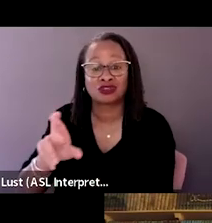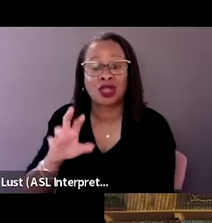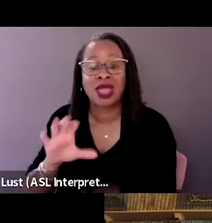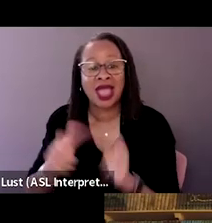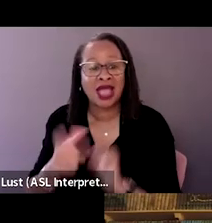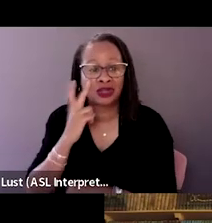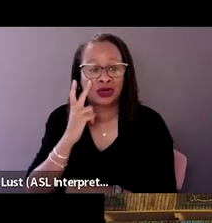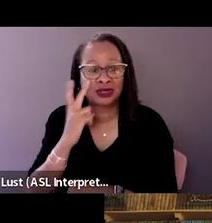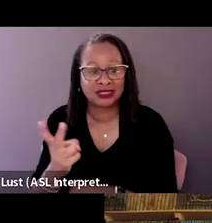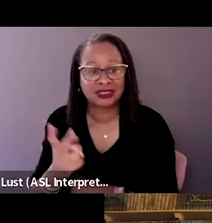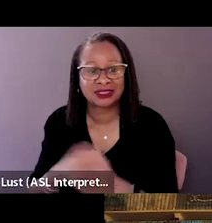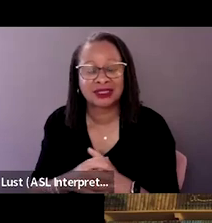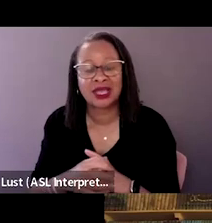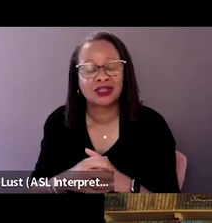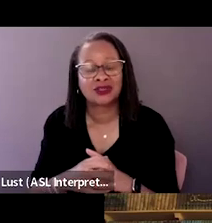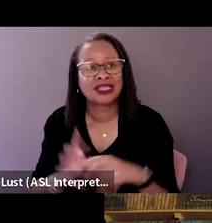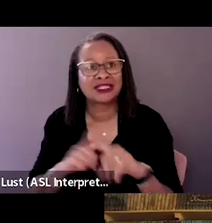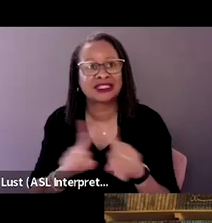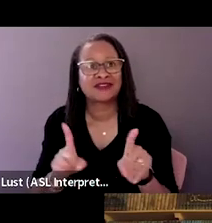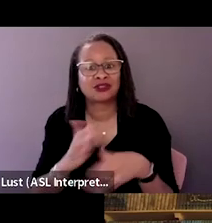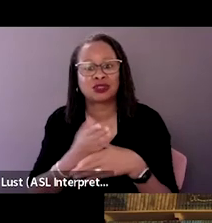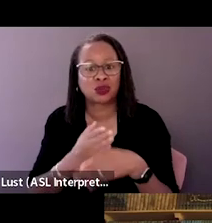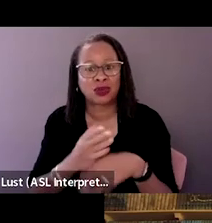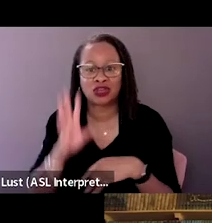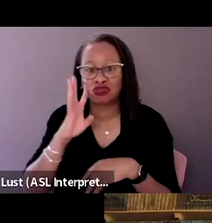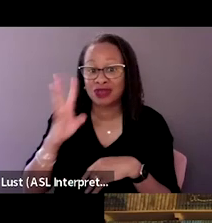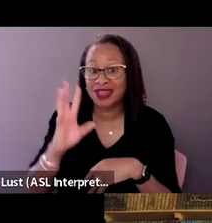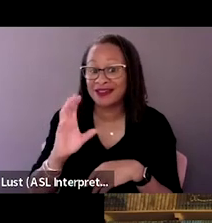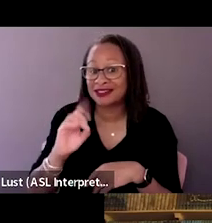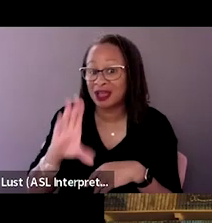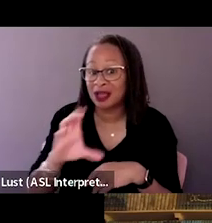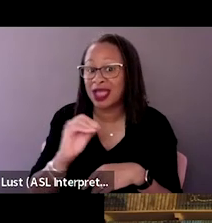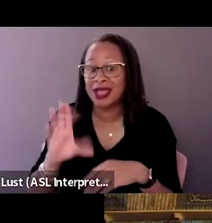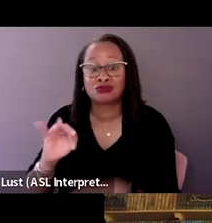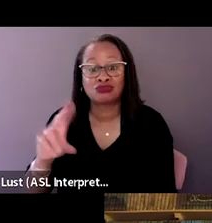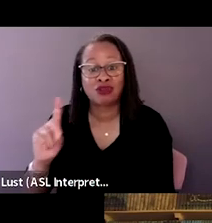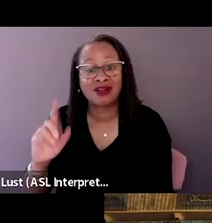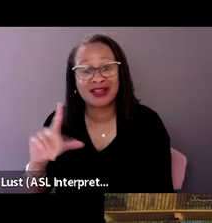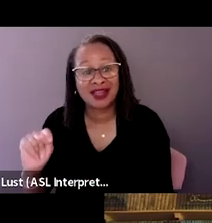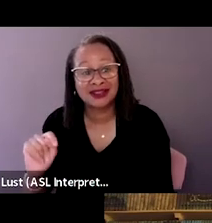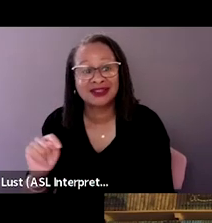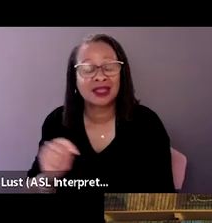and a broadcast documentary and has moving on from TV to becoming an independent producer